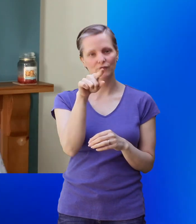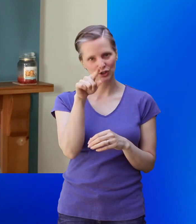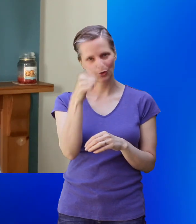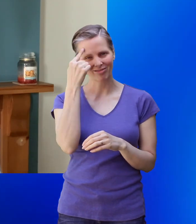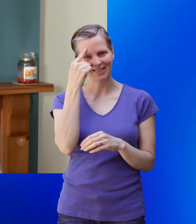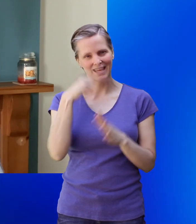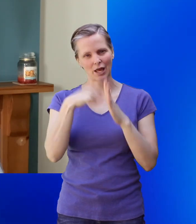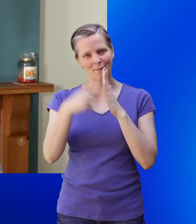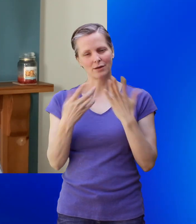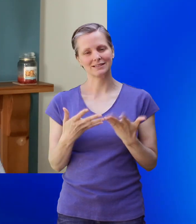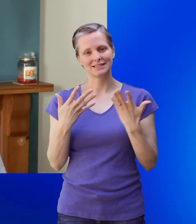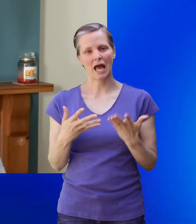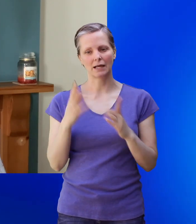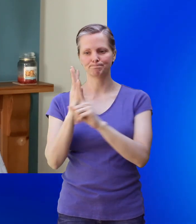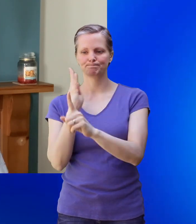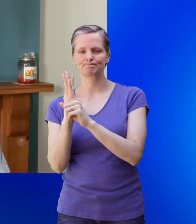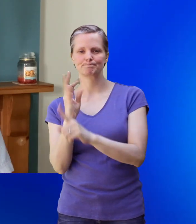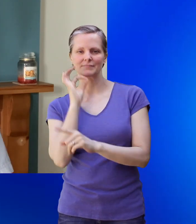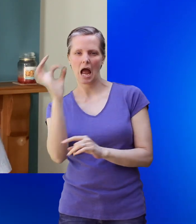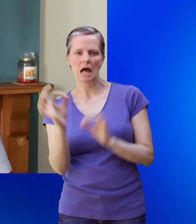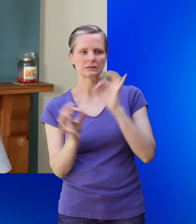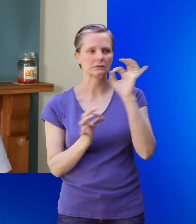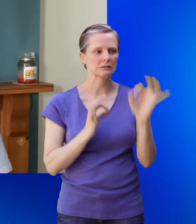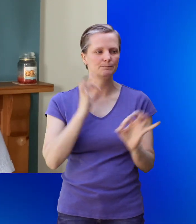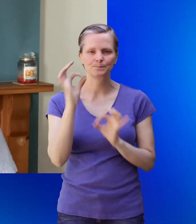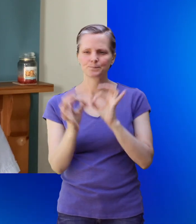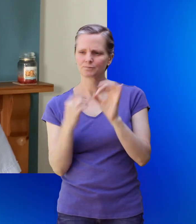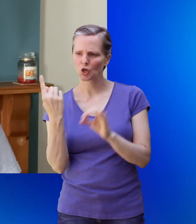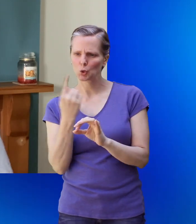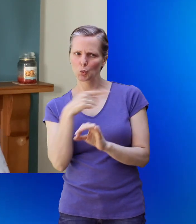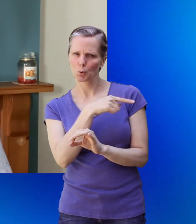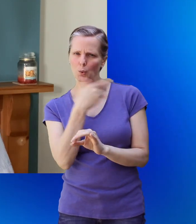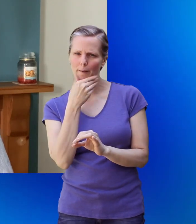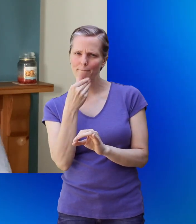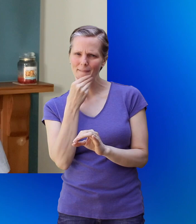disciples asked each other, "who is this man that even the wind and the waves